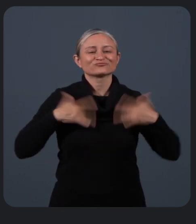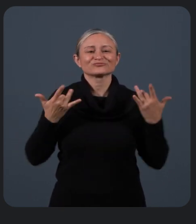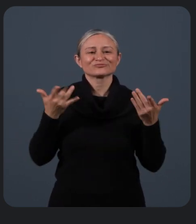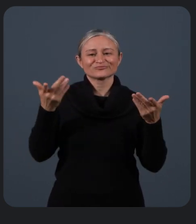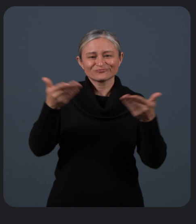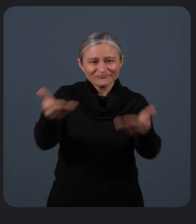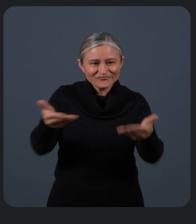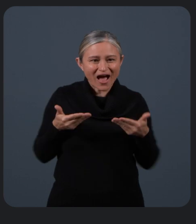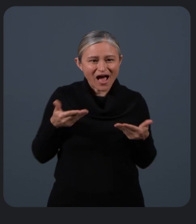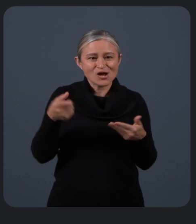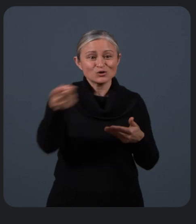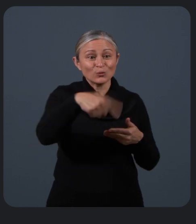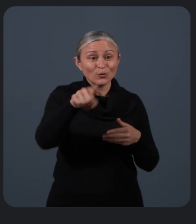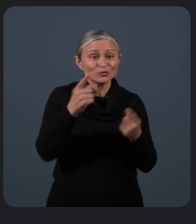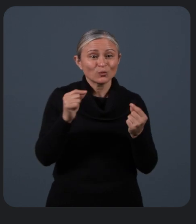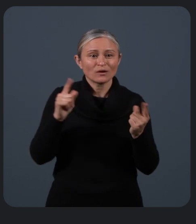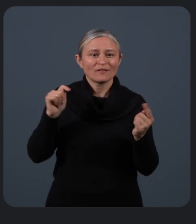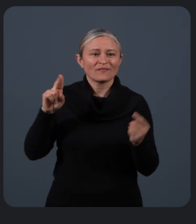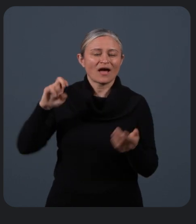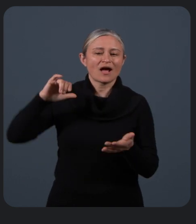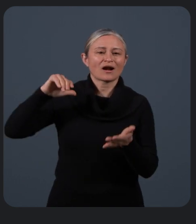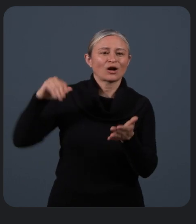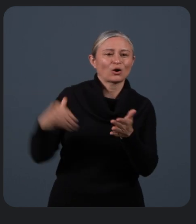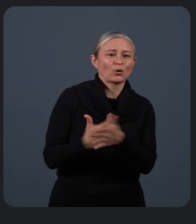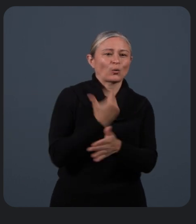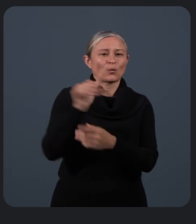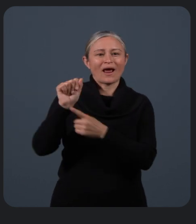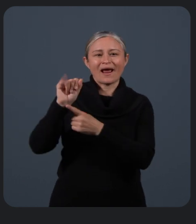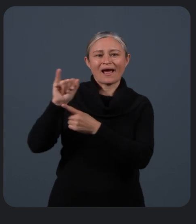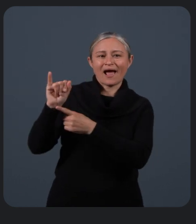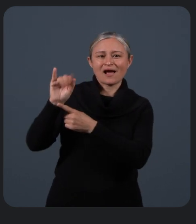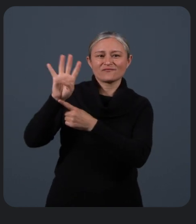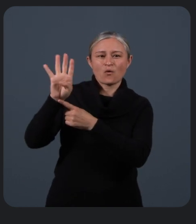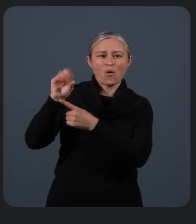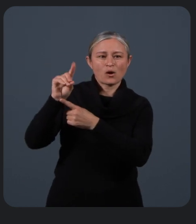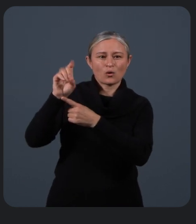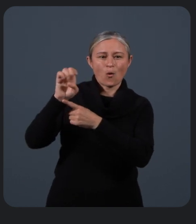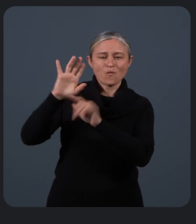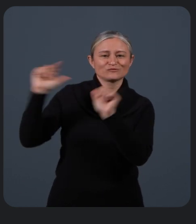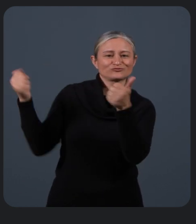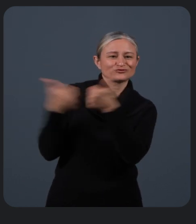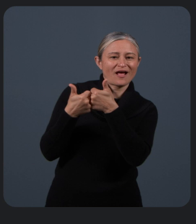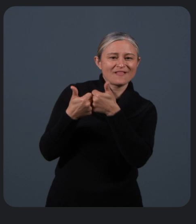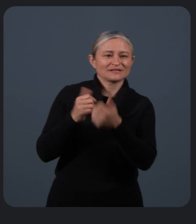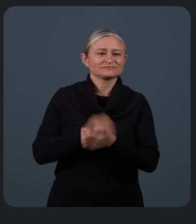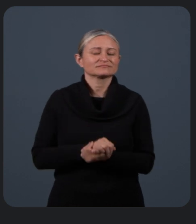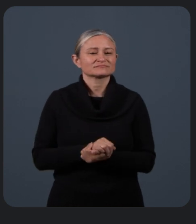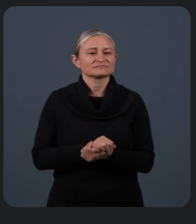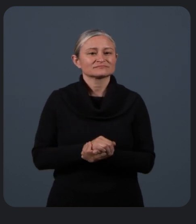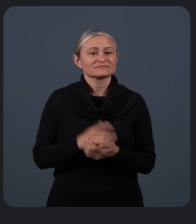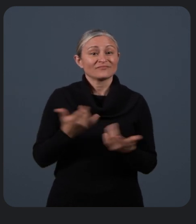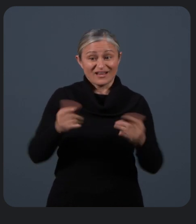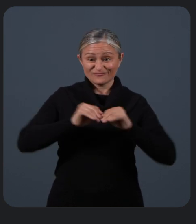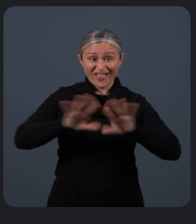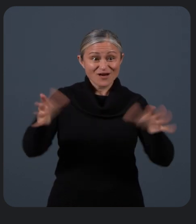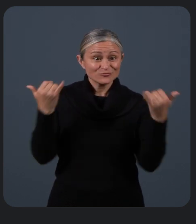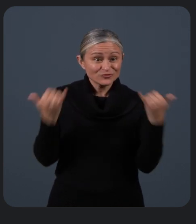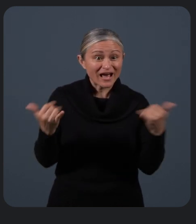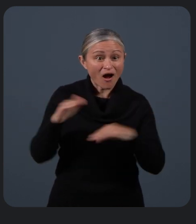to join the new AI for Code Challenge. It's launching today on Kaggle in partnership